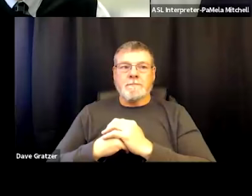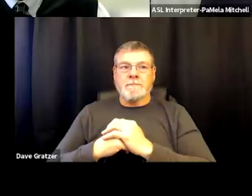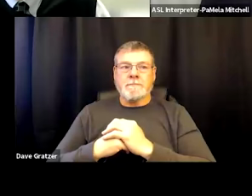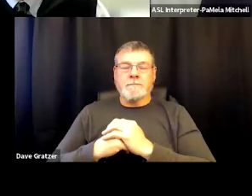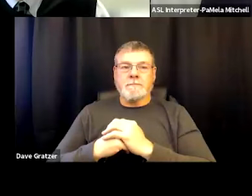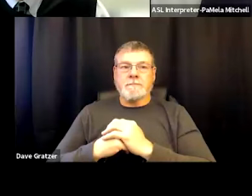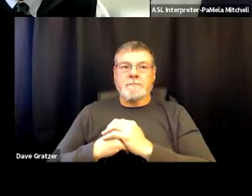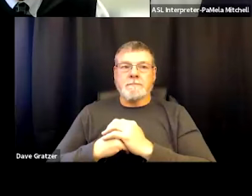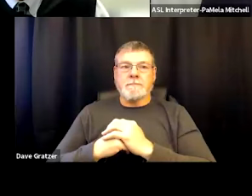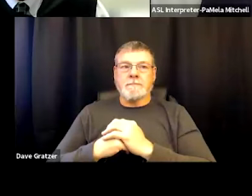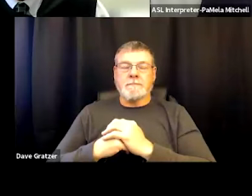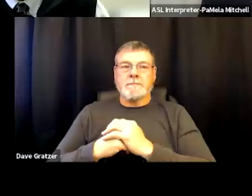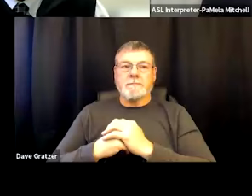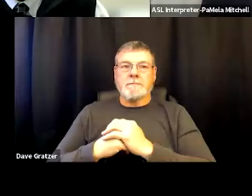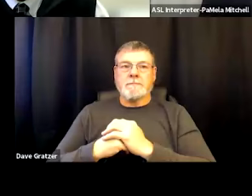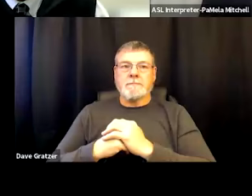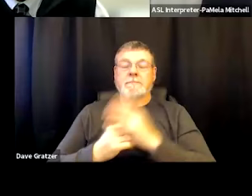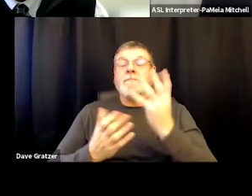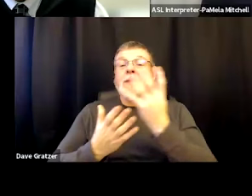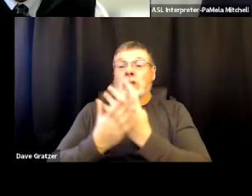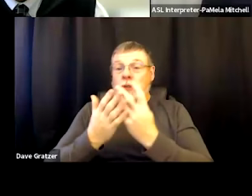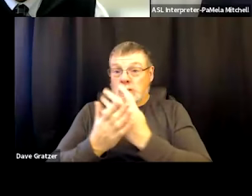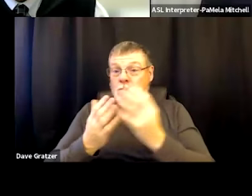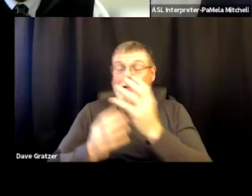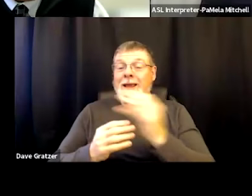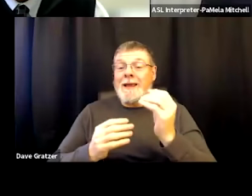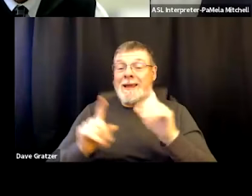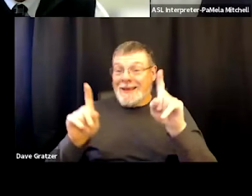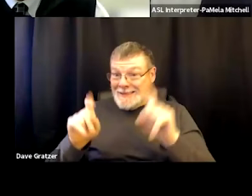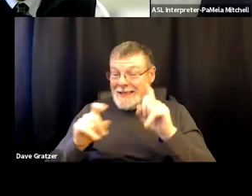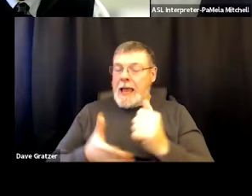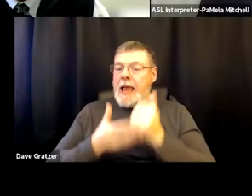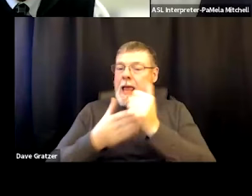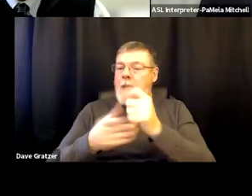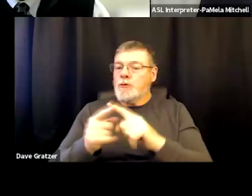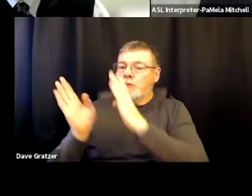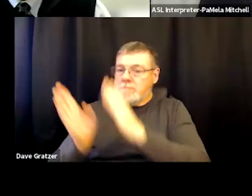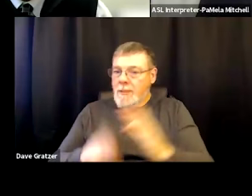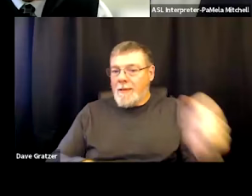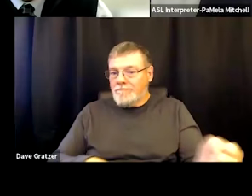Perhaps most importantly, that screening assessment allows us to plan for reentry services